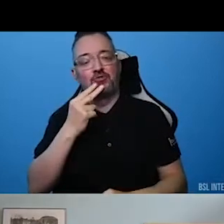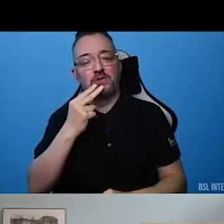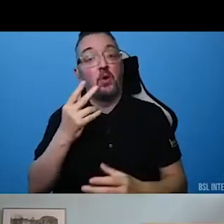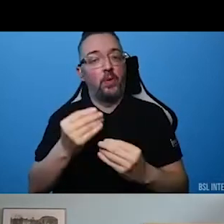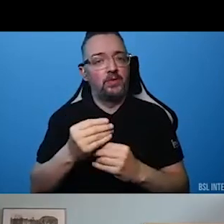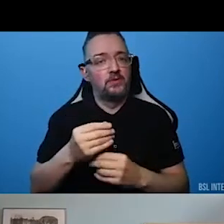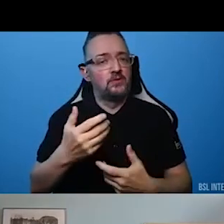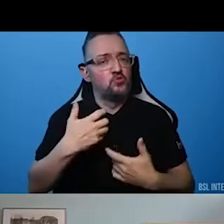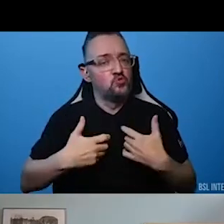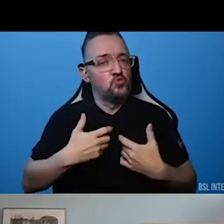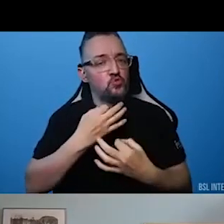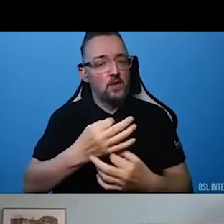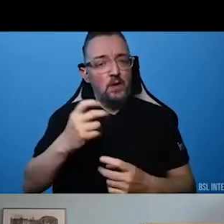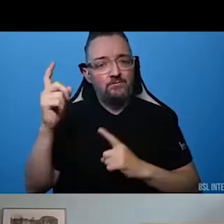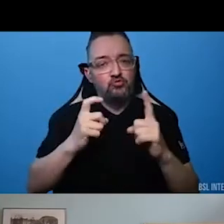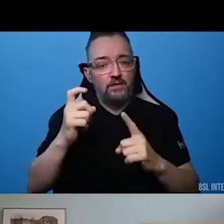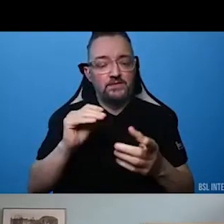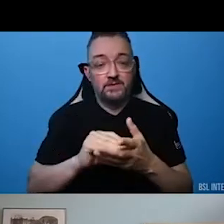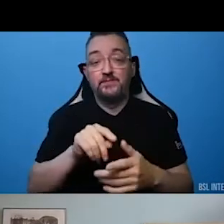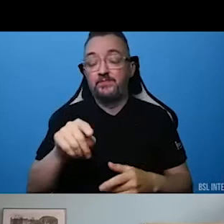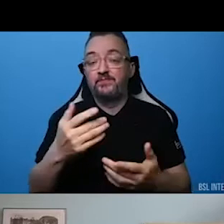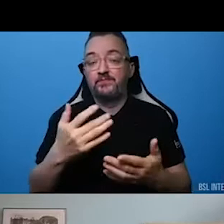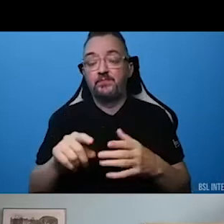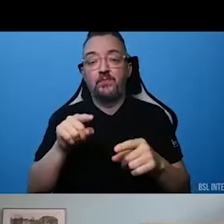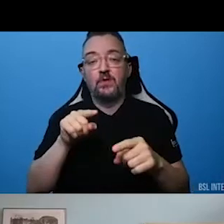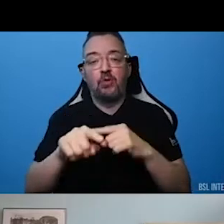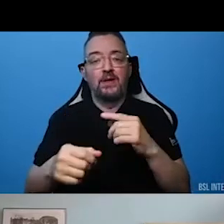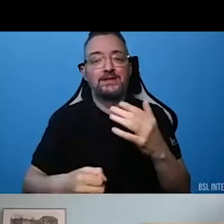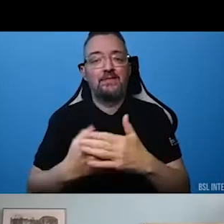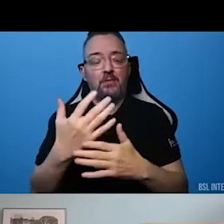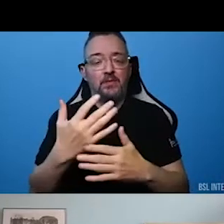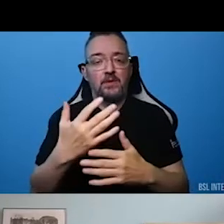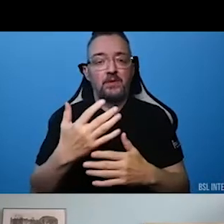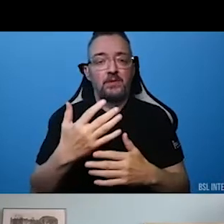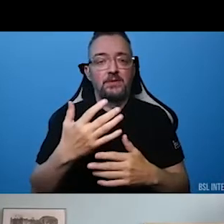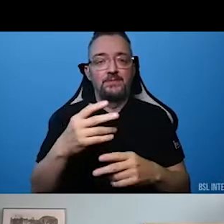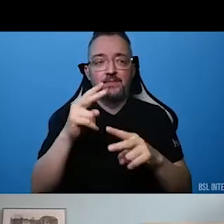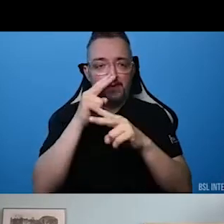So this is an example I think of trying to develop a seeing eye for the viewer